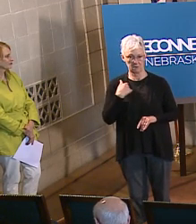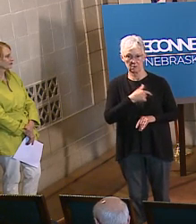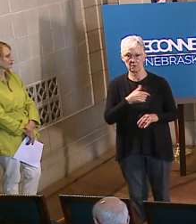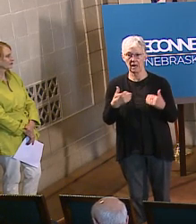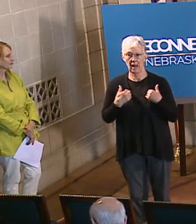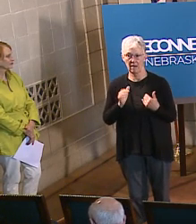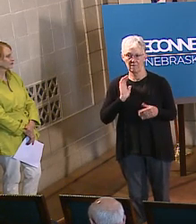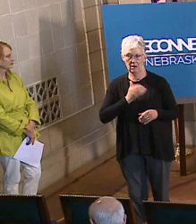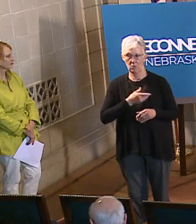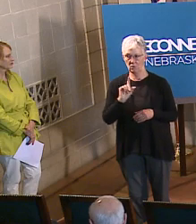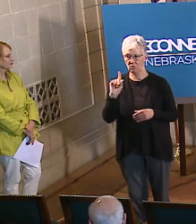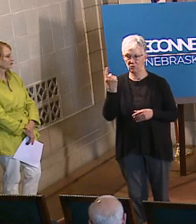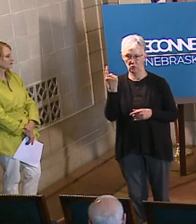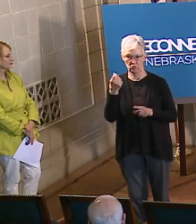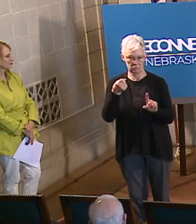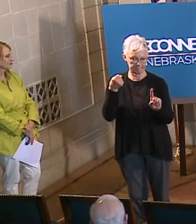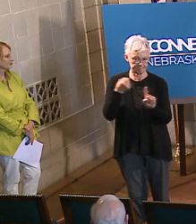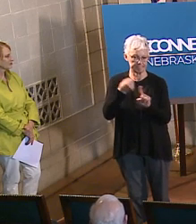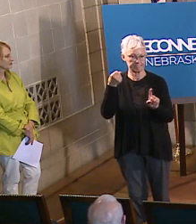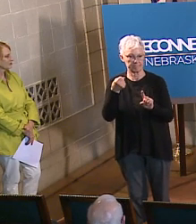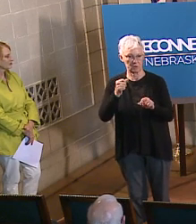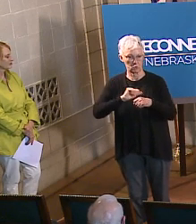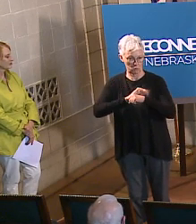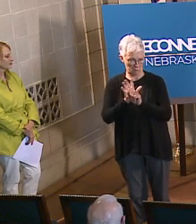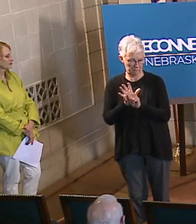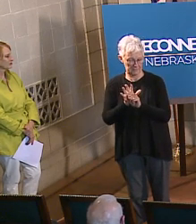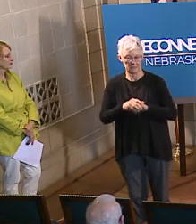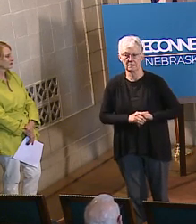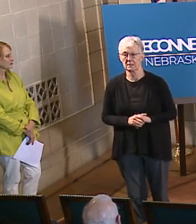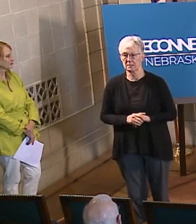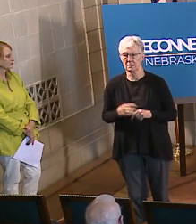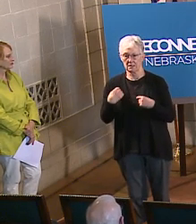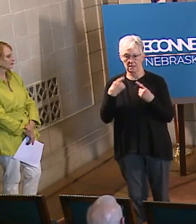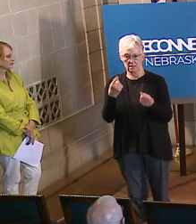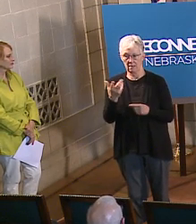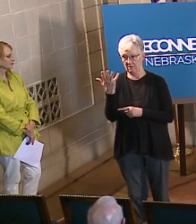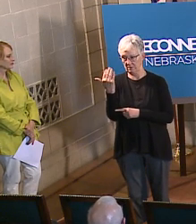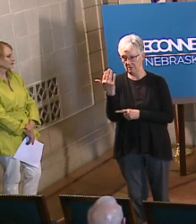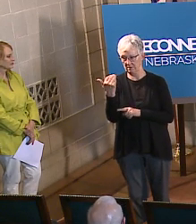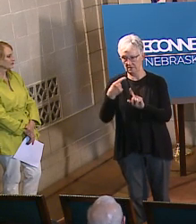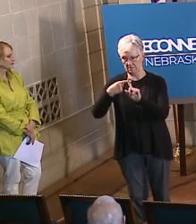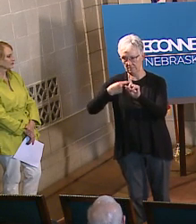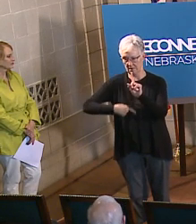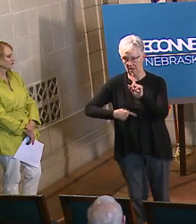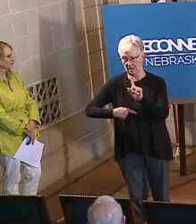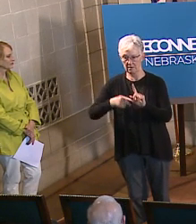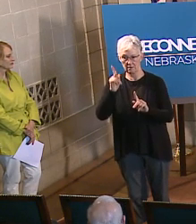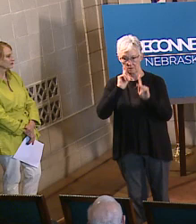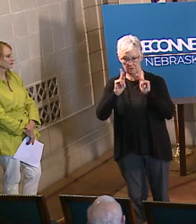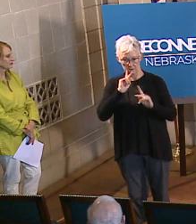YOU MAY ALL RECALL ON MARCH 6 OF